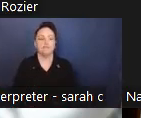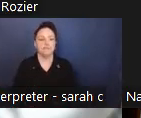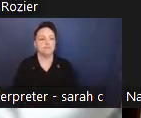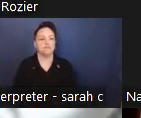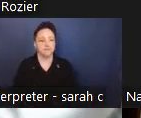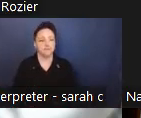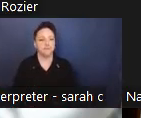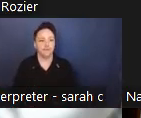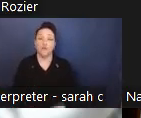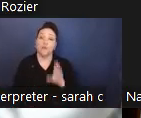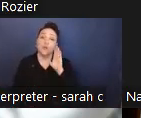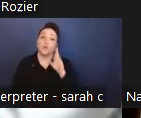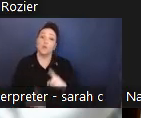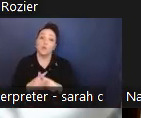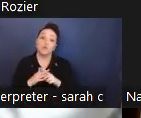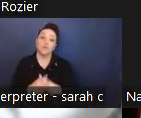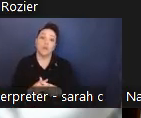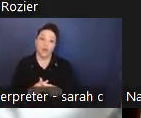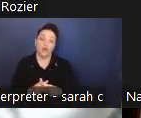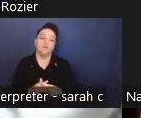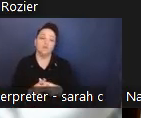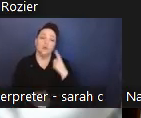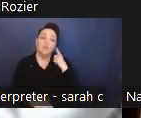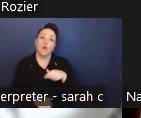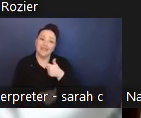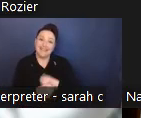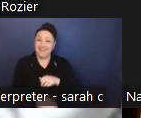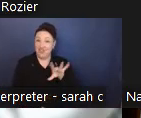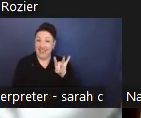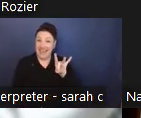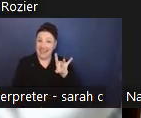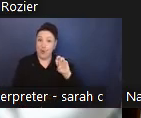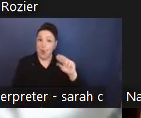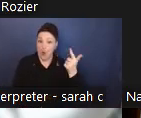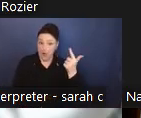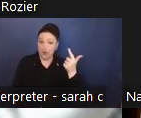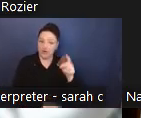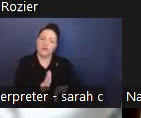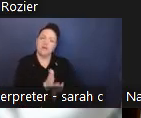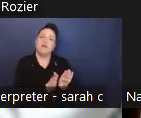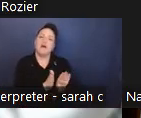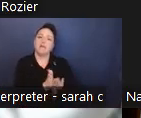work with the specific grantees to develop a network for them as well and with them.